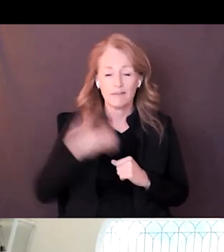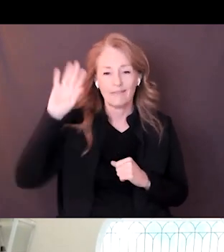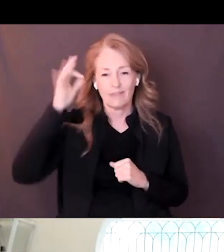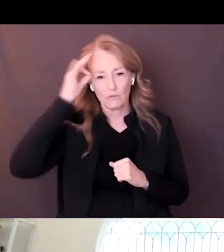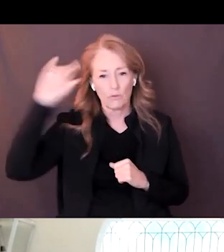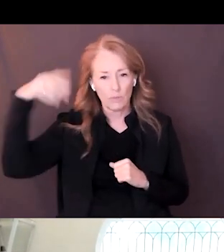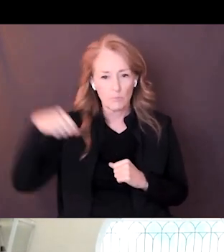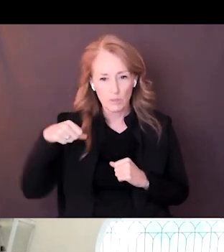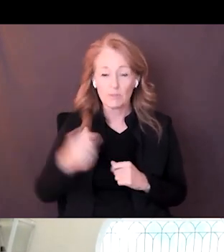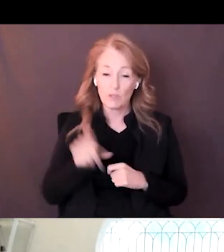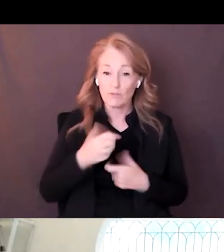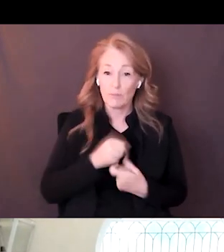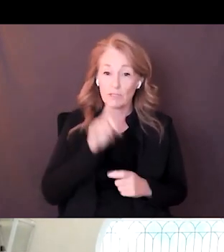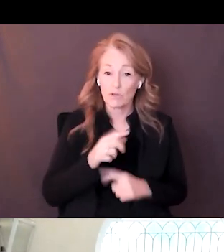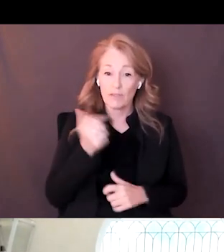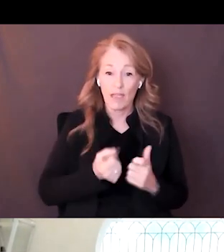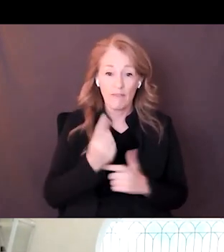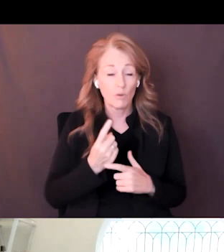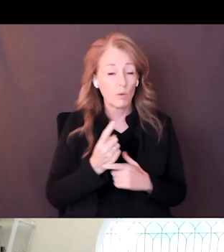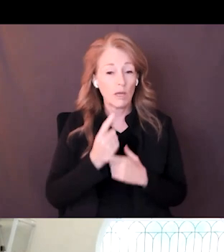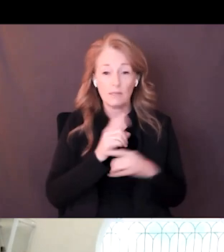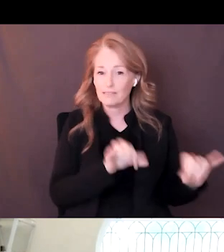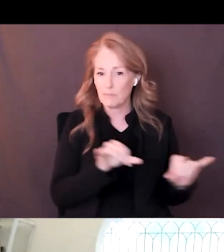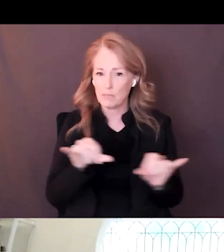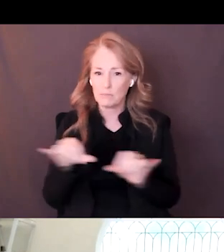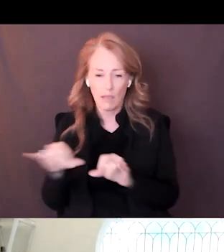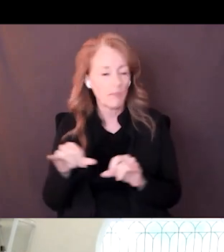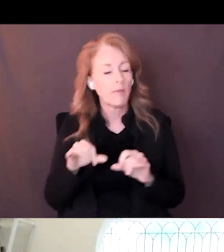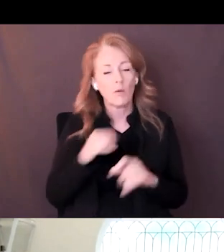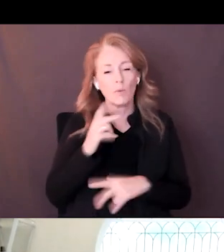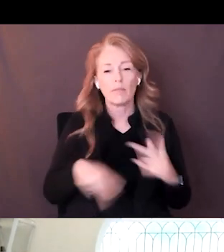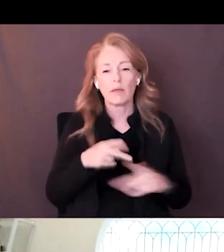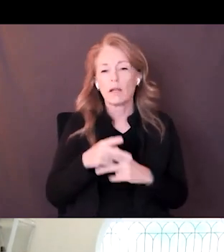THAT EVERYONE IS ON THE SAME PAGE FOR THE TYPE OF SERVICES THAT YOUR FACILITY IS INTENDING TO PROVIDE.